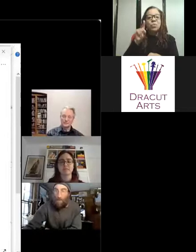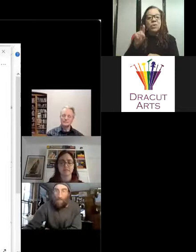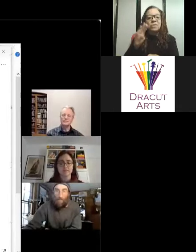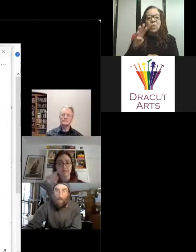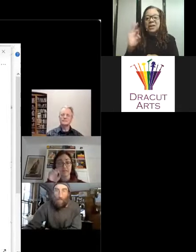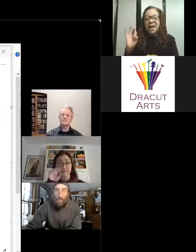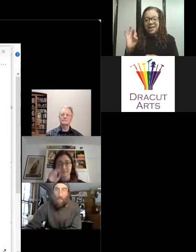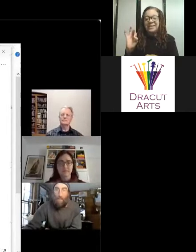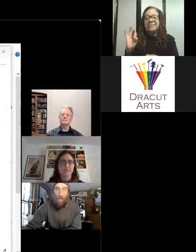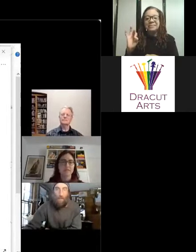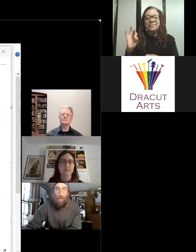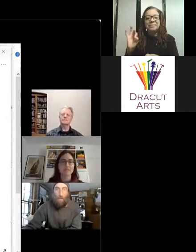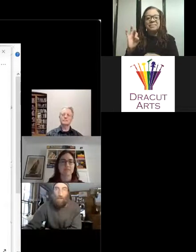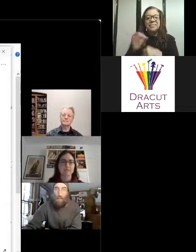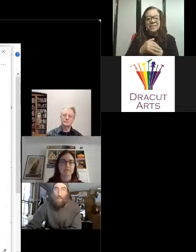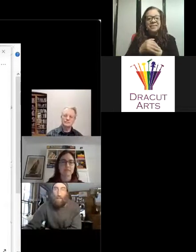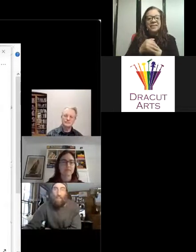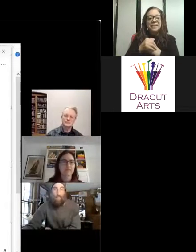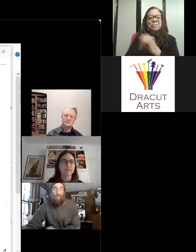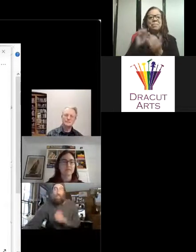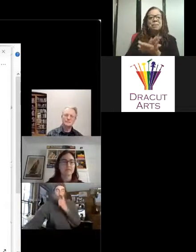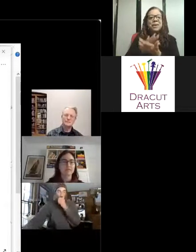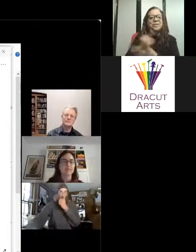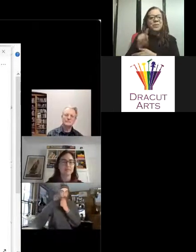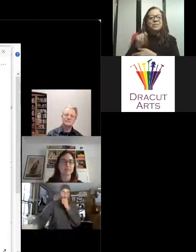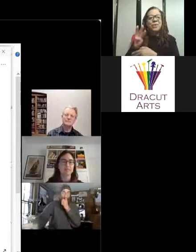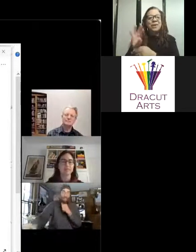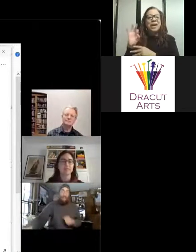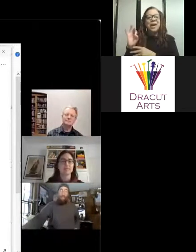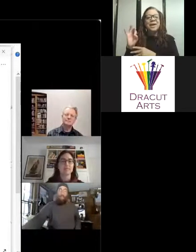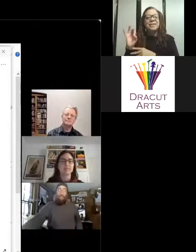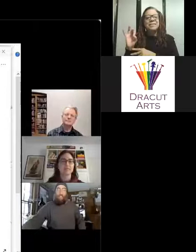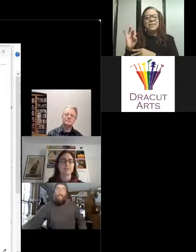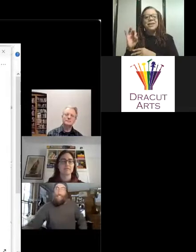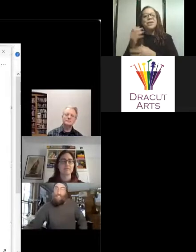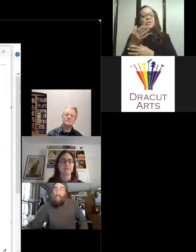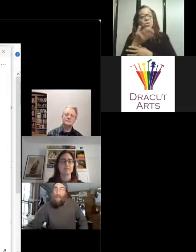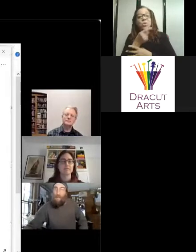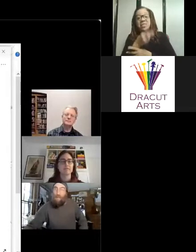1914, page 149. So these things-- I believe these things actually happened,